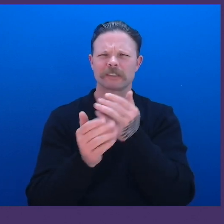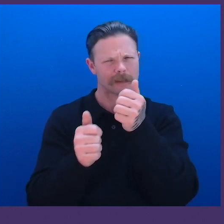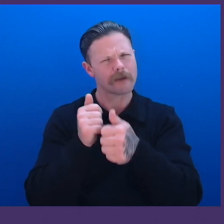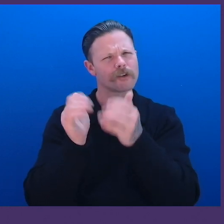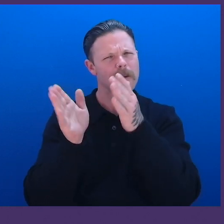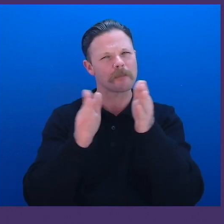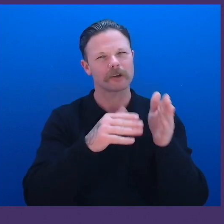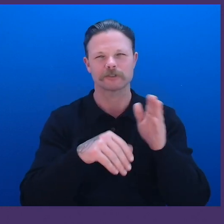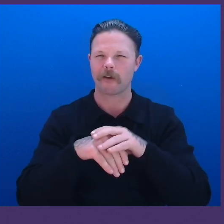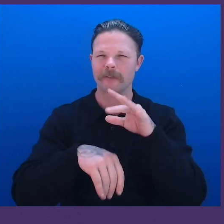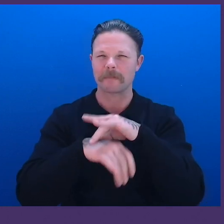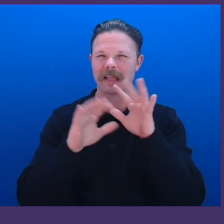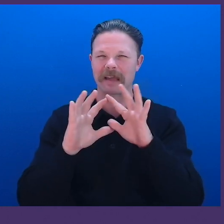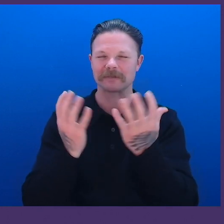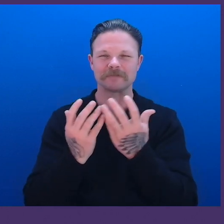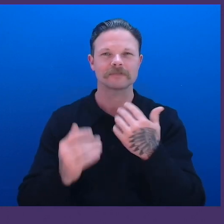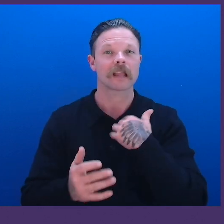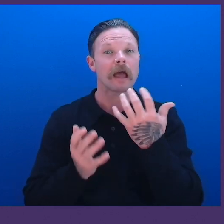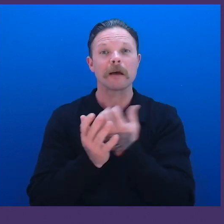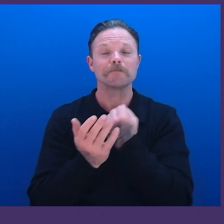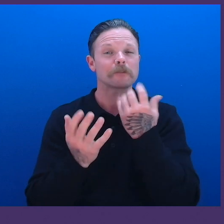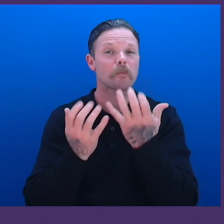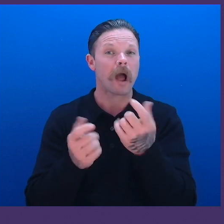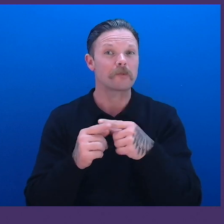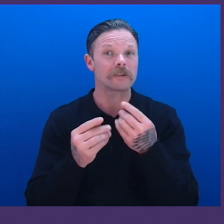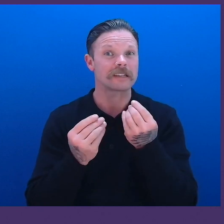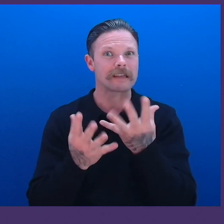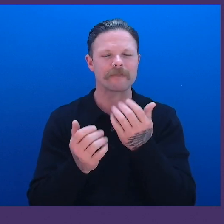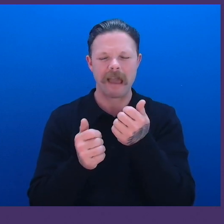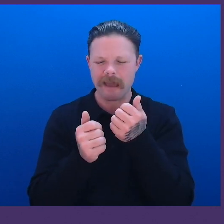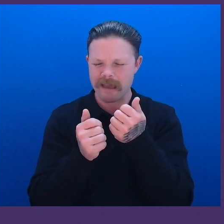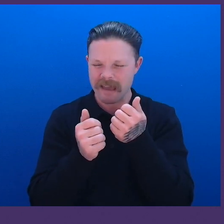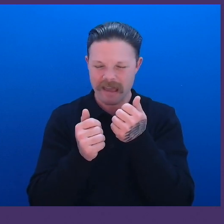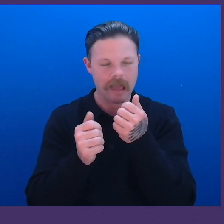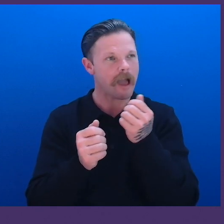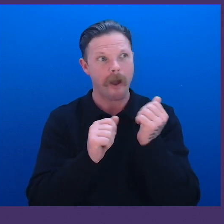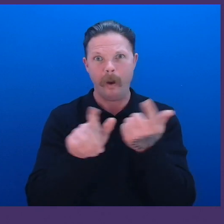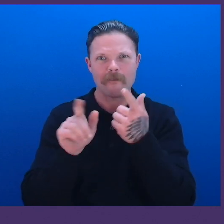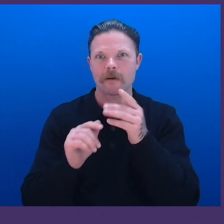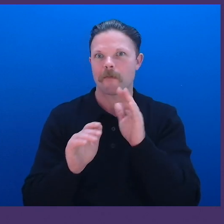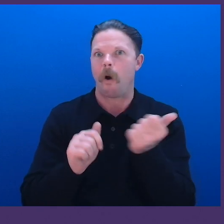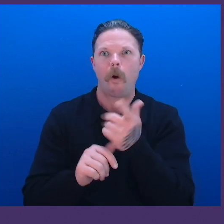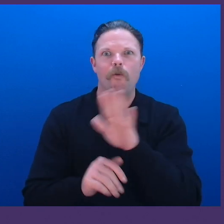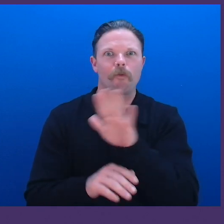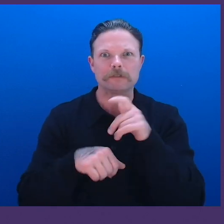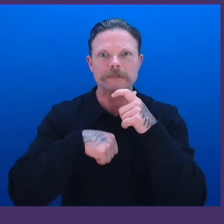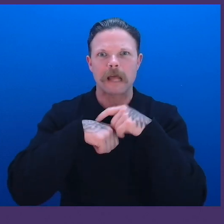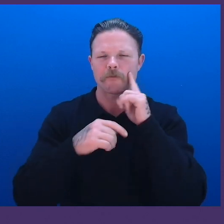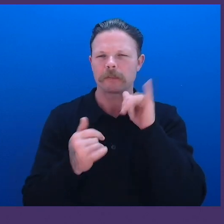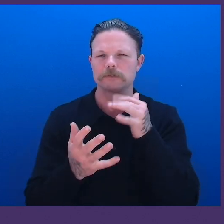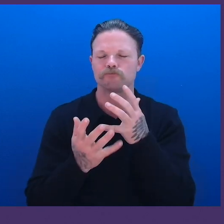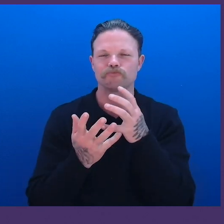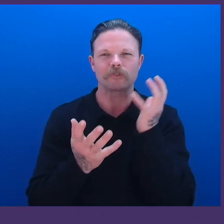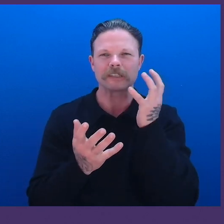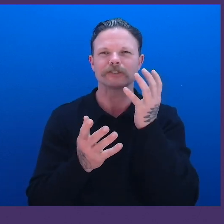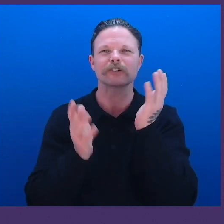So, I wanted to save all of the time for the rich conversation I know is coming our way and start